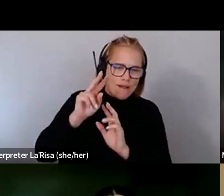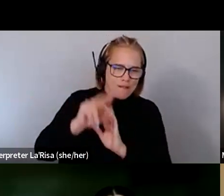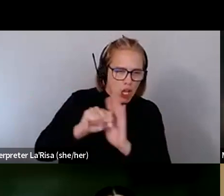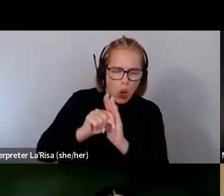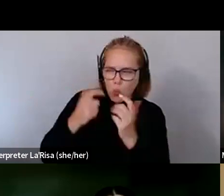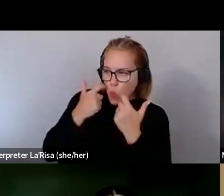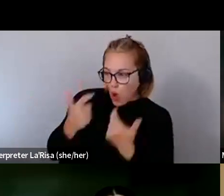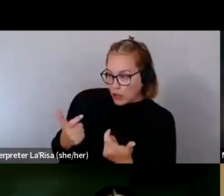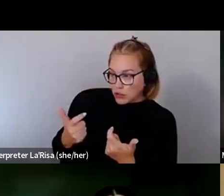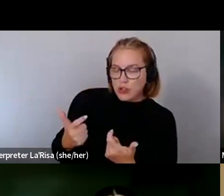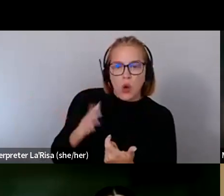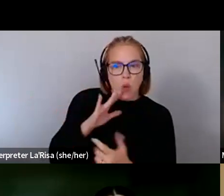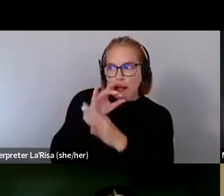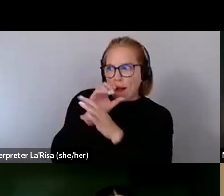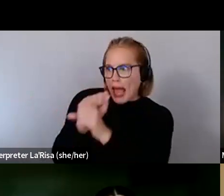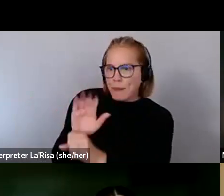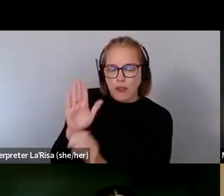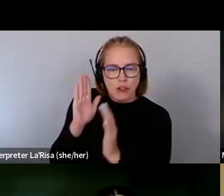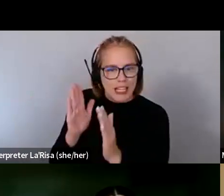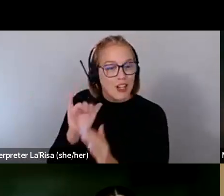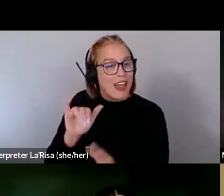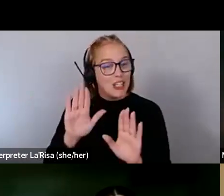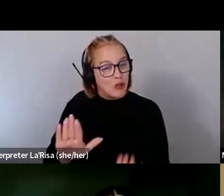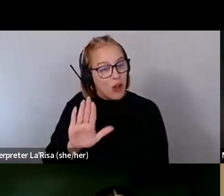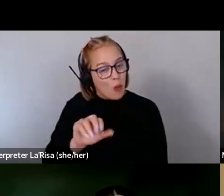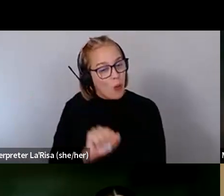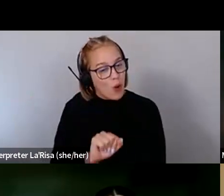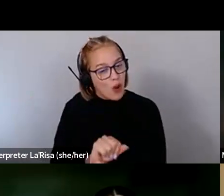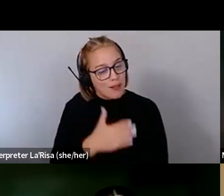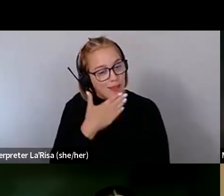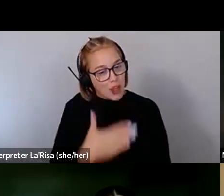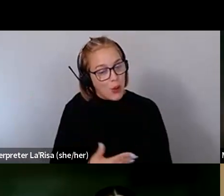have other resources you can share with folks, especially some of the